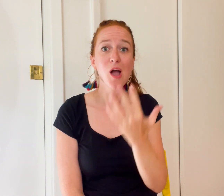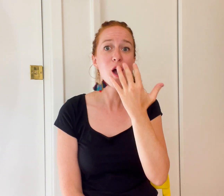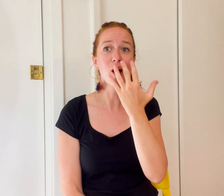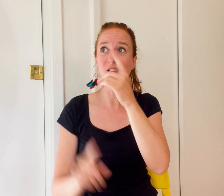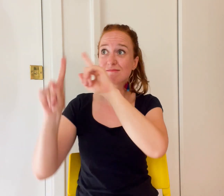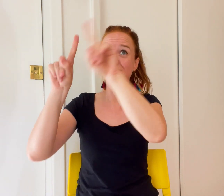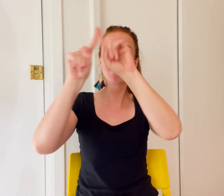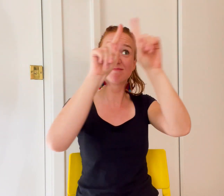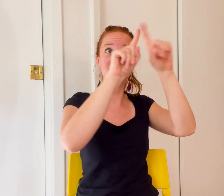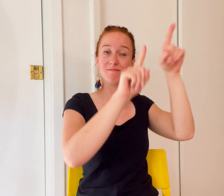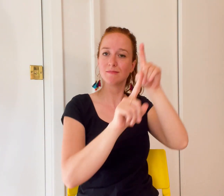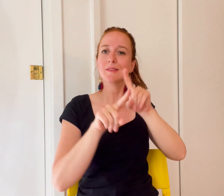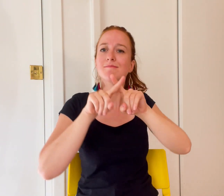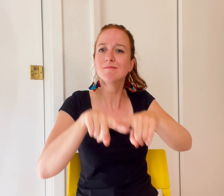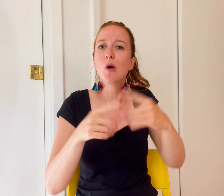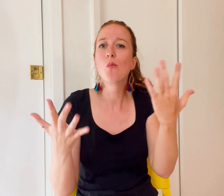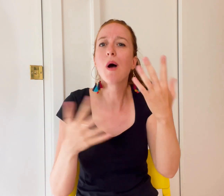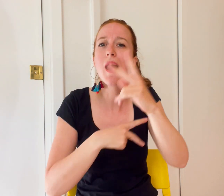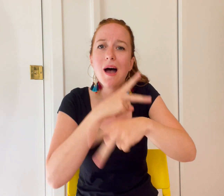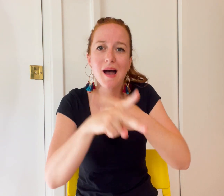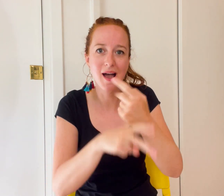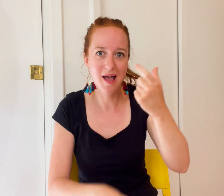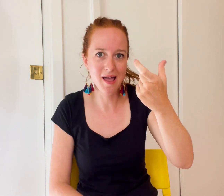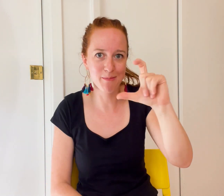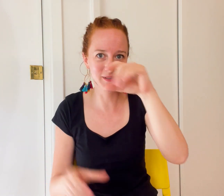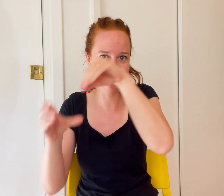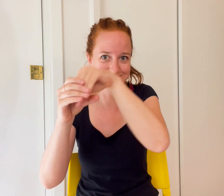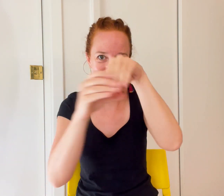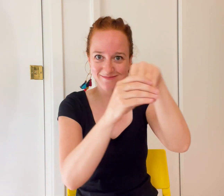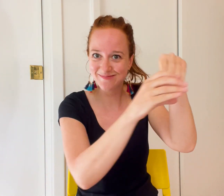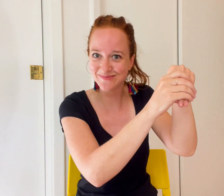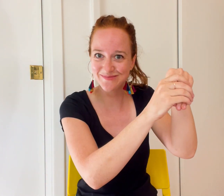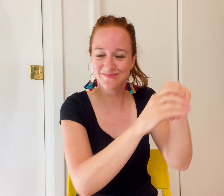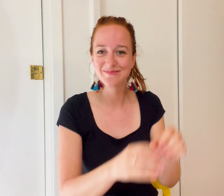The color of a firework explosion depends on which kinds of elements are inside.